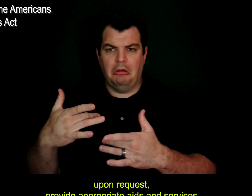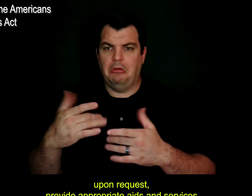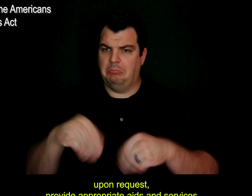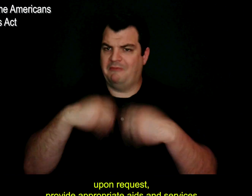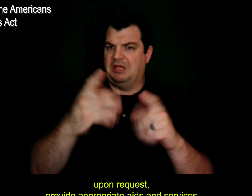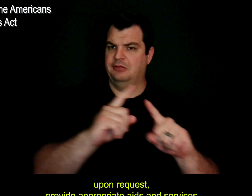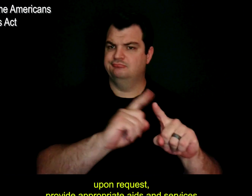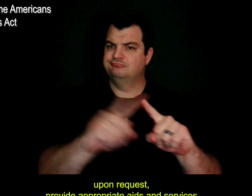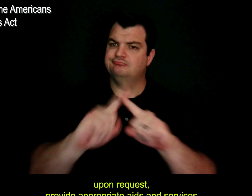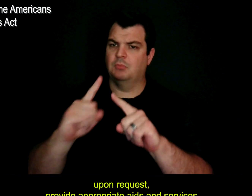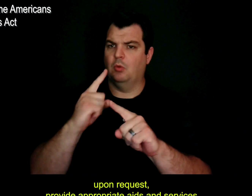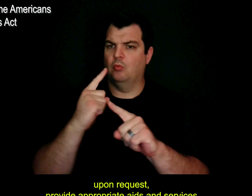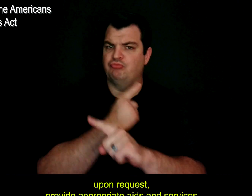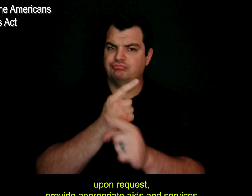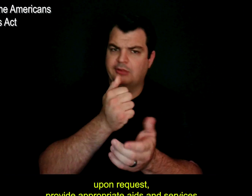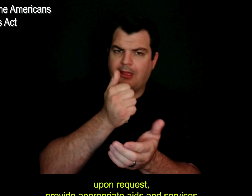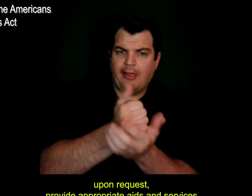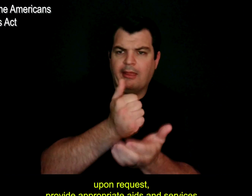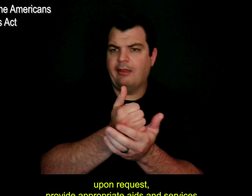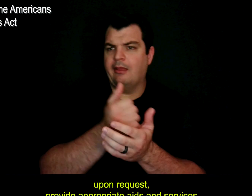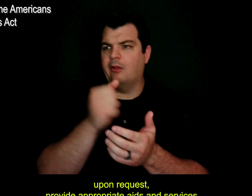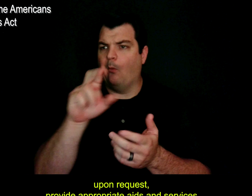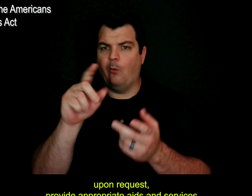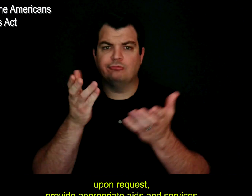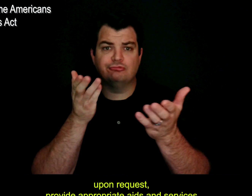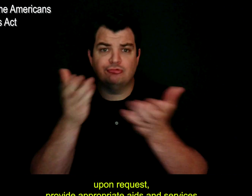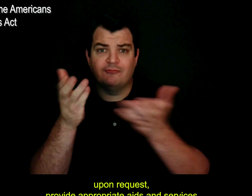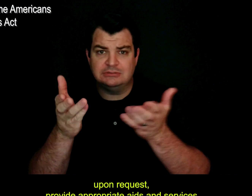upon request, provide appropriate aids and services